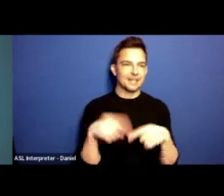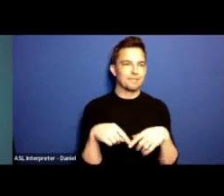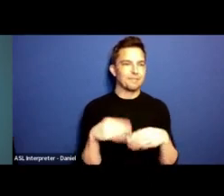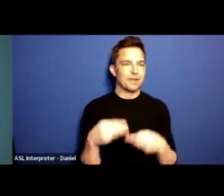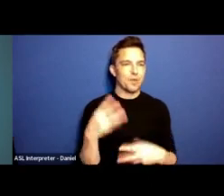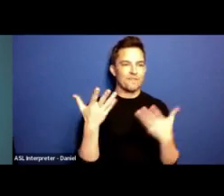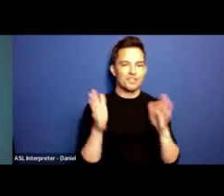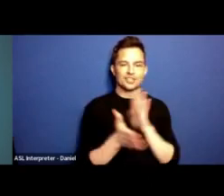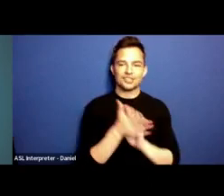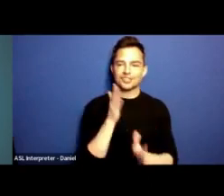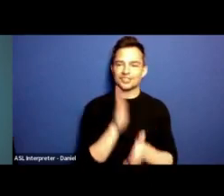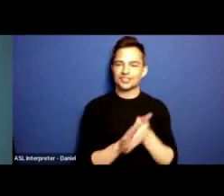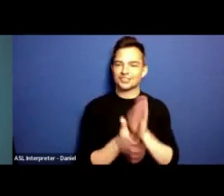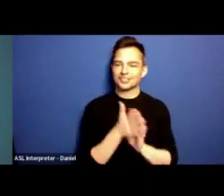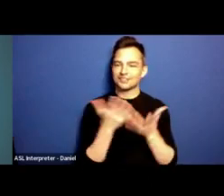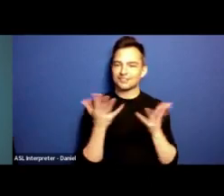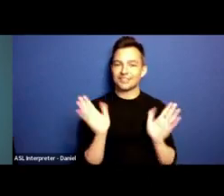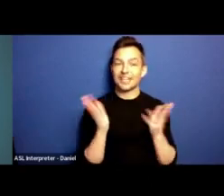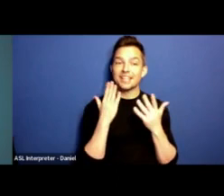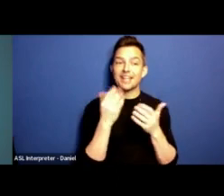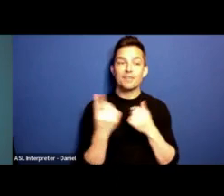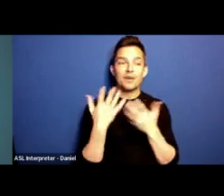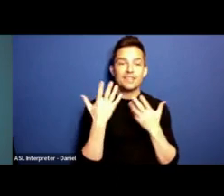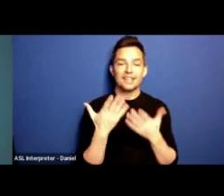done. Thank you, everyone. Have a good day.